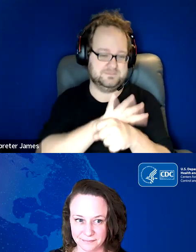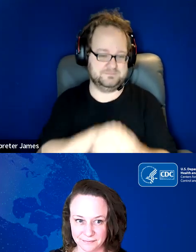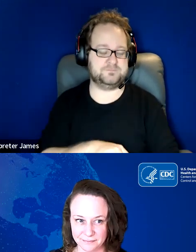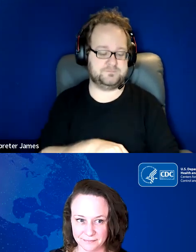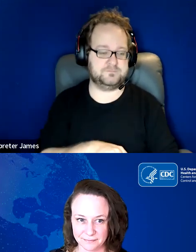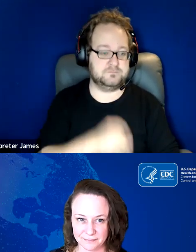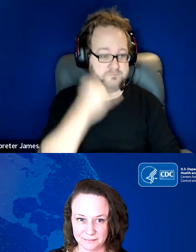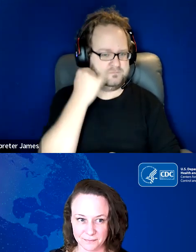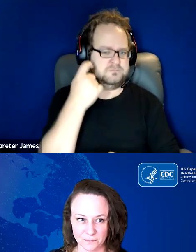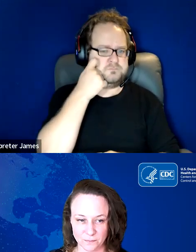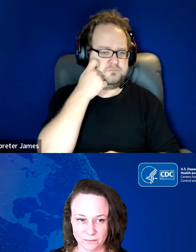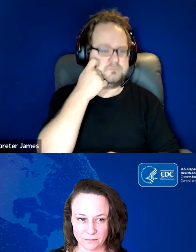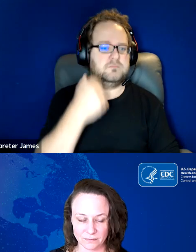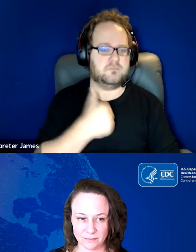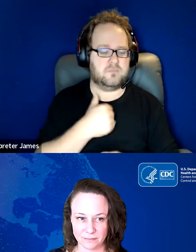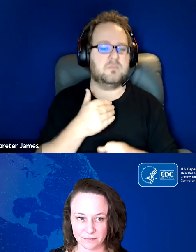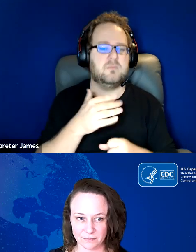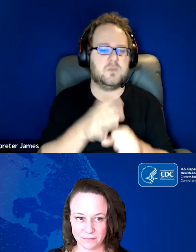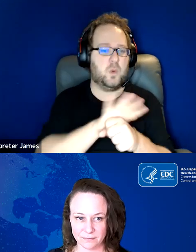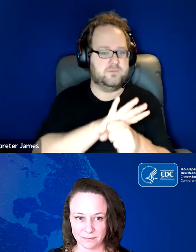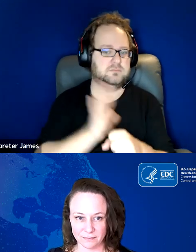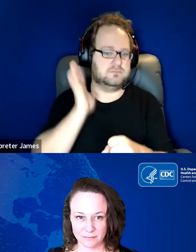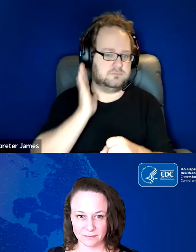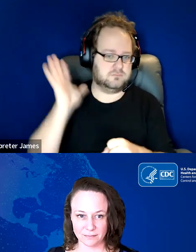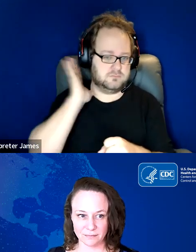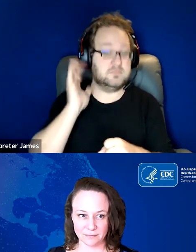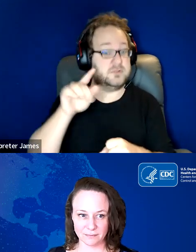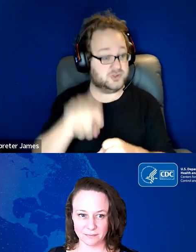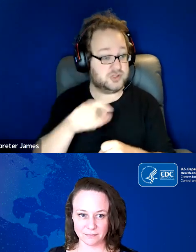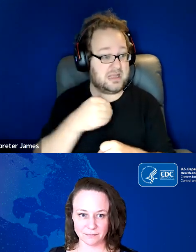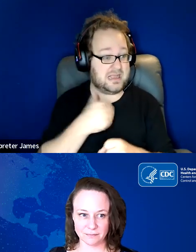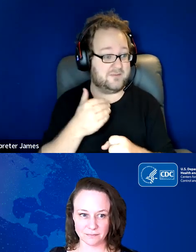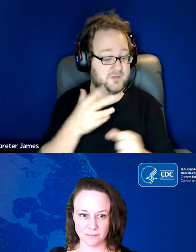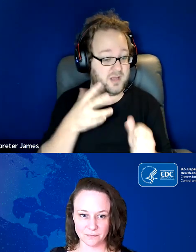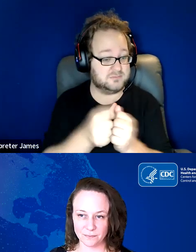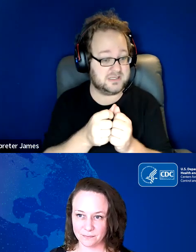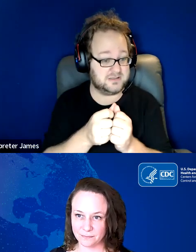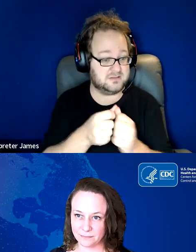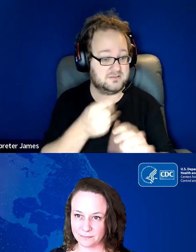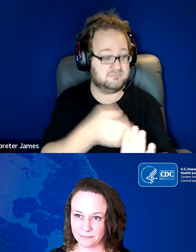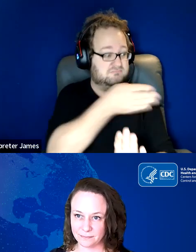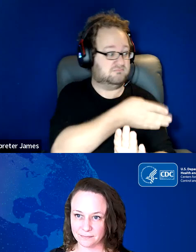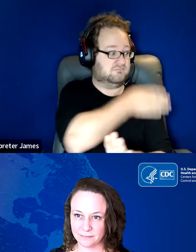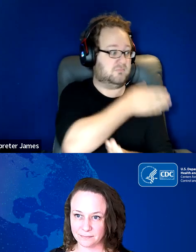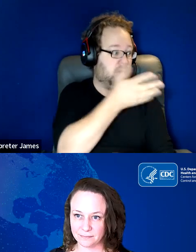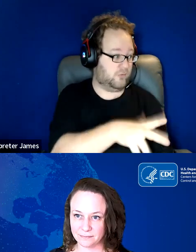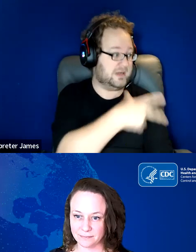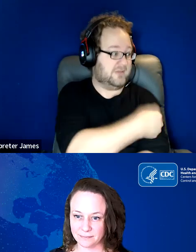vaccine or had a COVID or had COVID, should you get an updated vaccine? » Dr. Cohn: The answer is yes